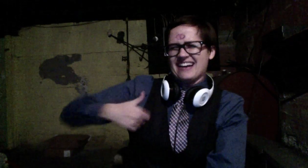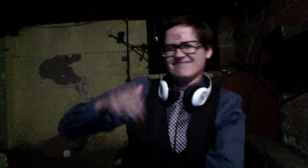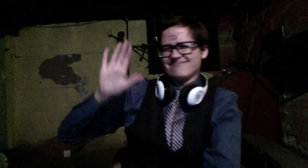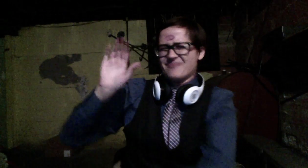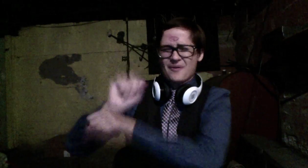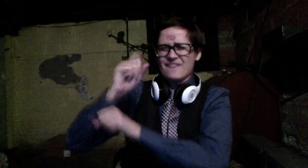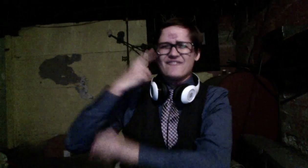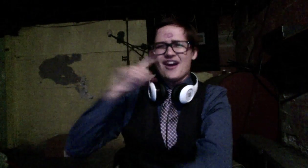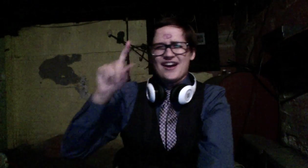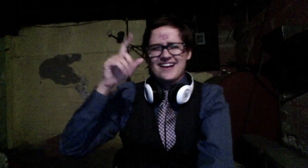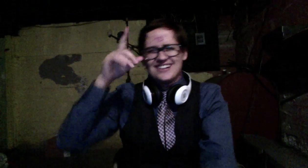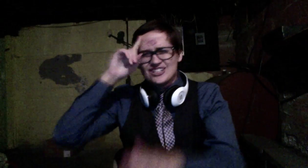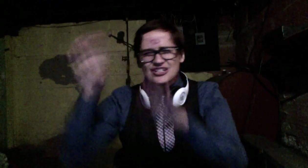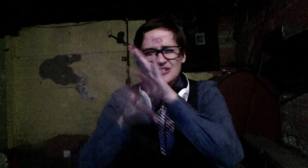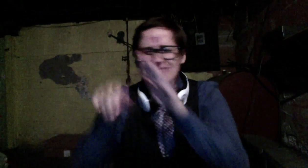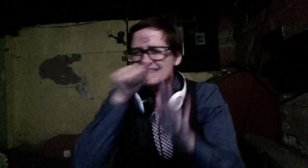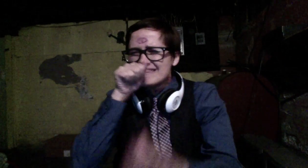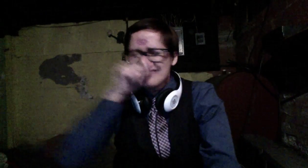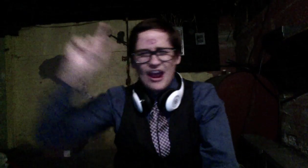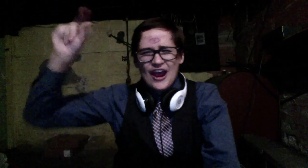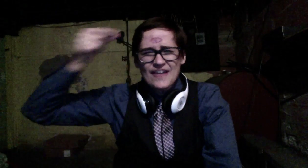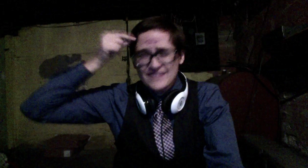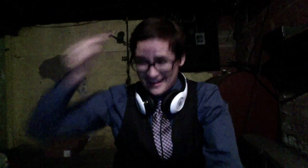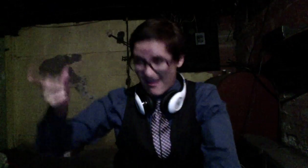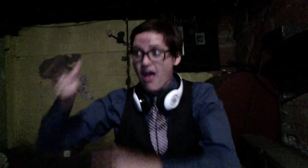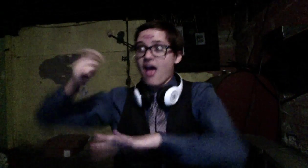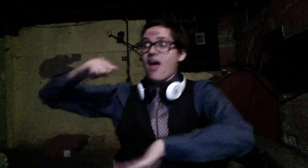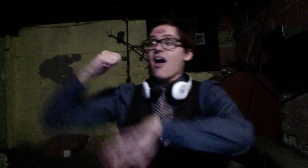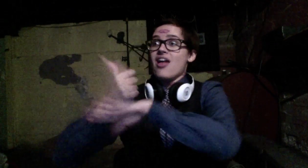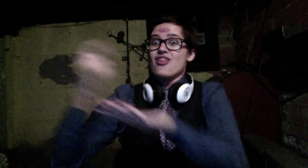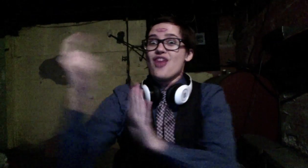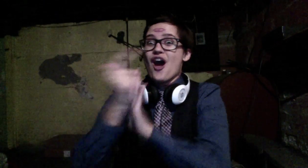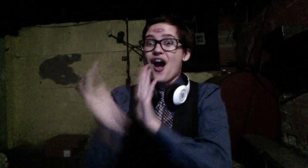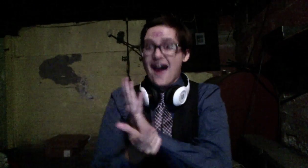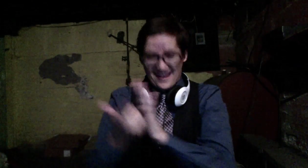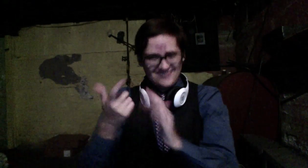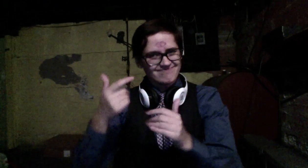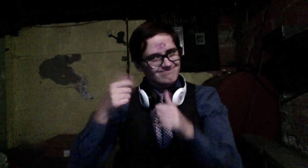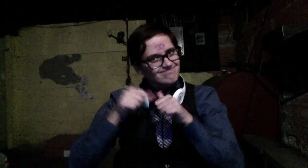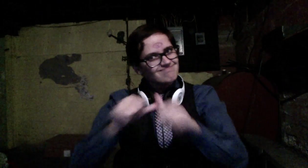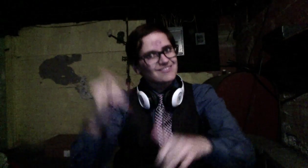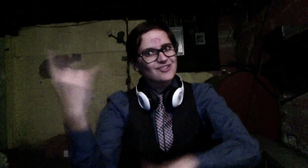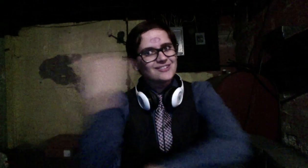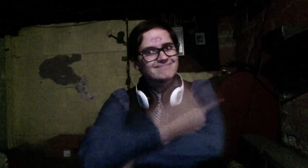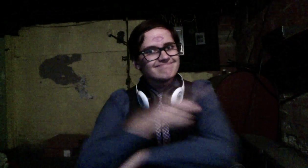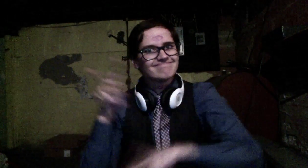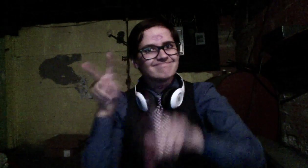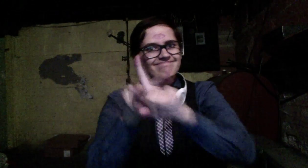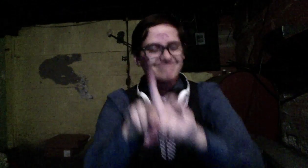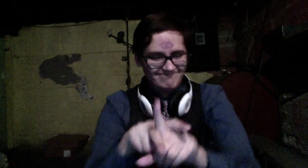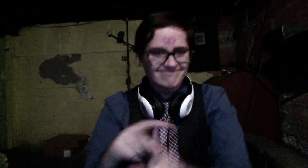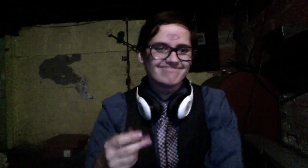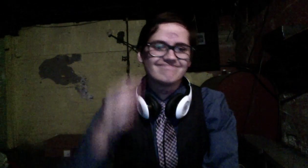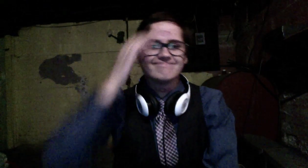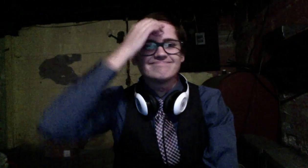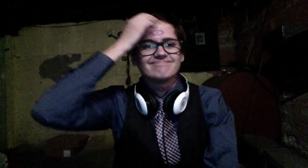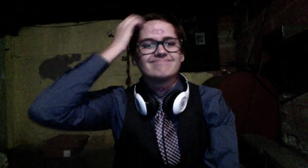HIMSELF GANG/THUG HAVE WORK FOR SHADOW SECRET GOVERNMENT THEY SET LAW STILL TODAY APPLY